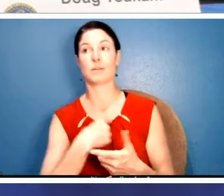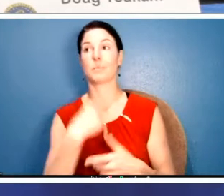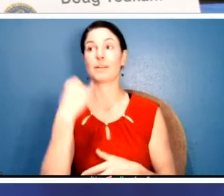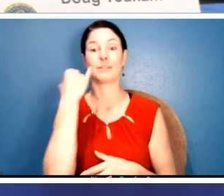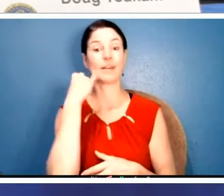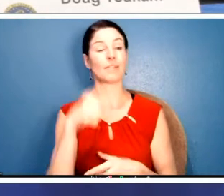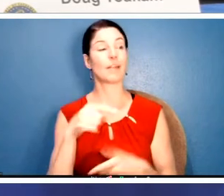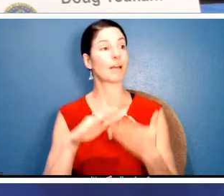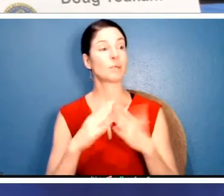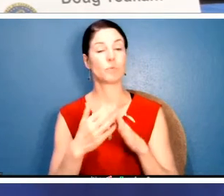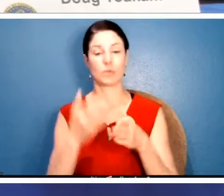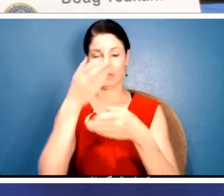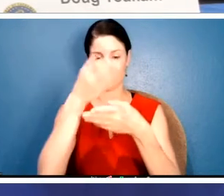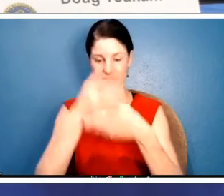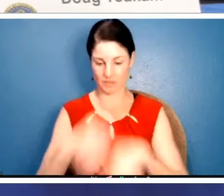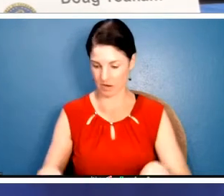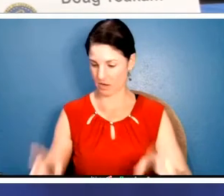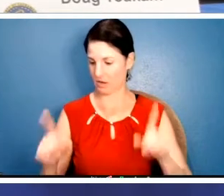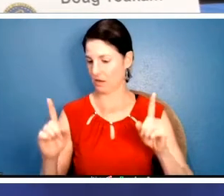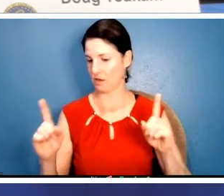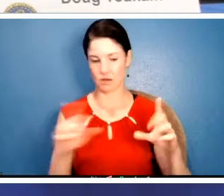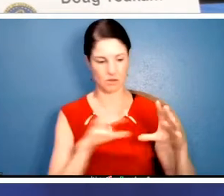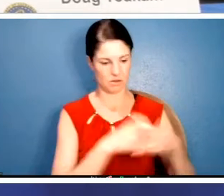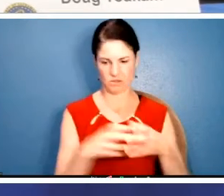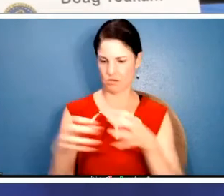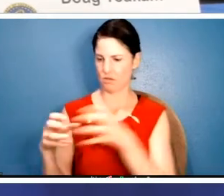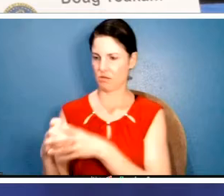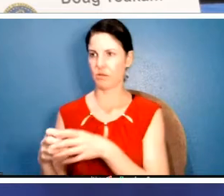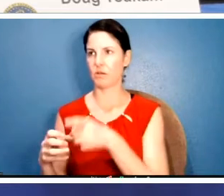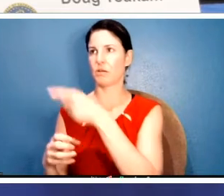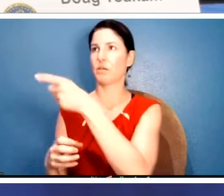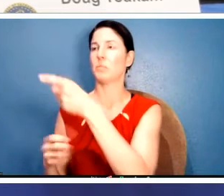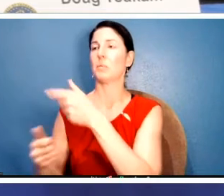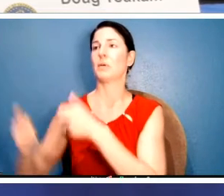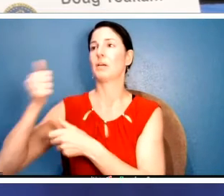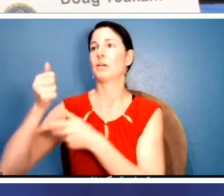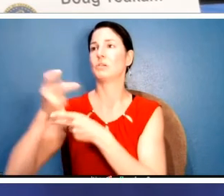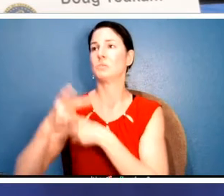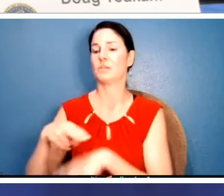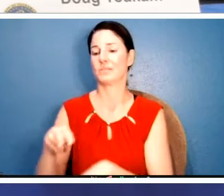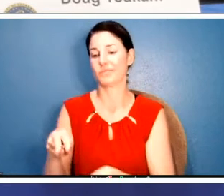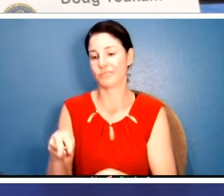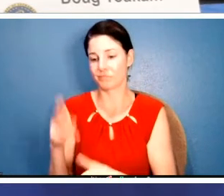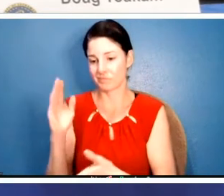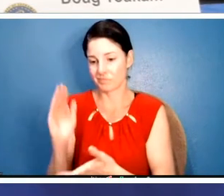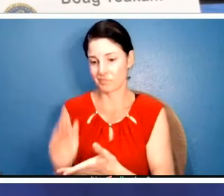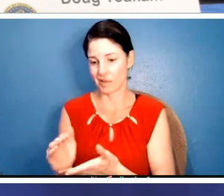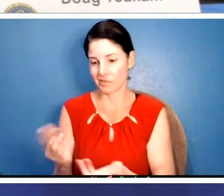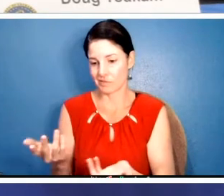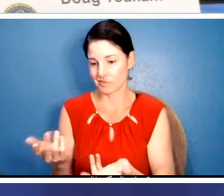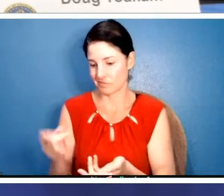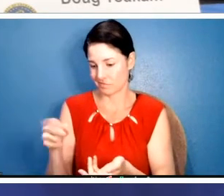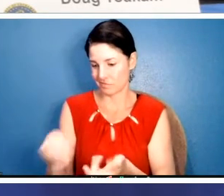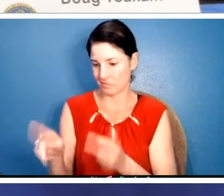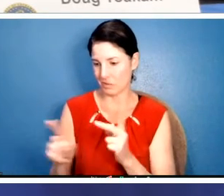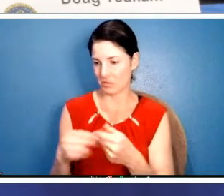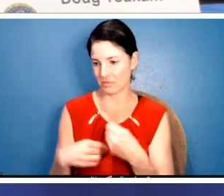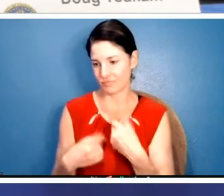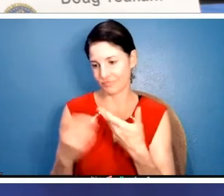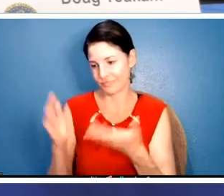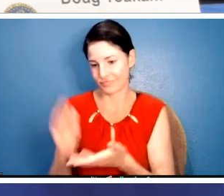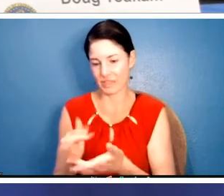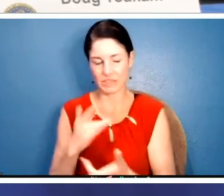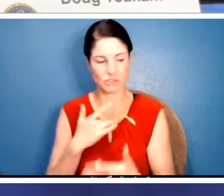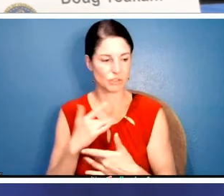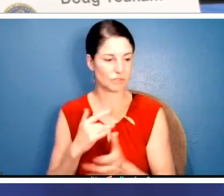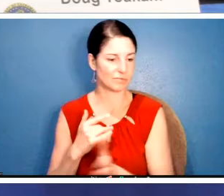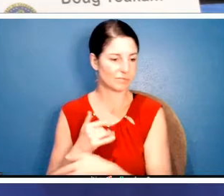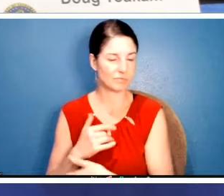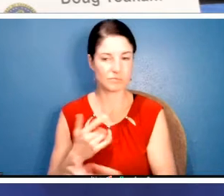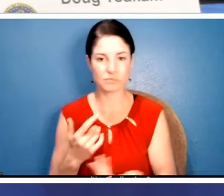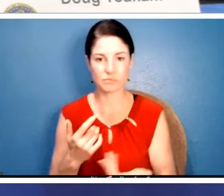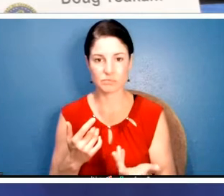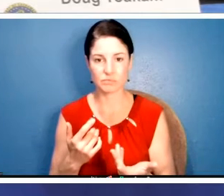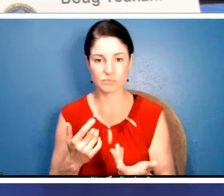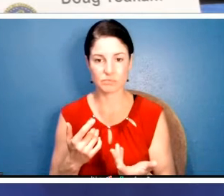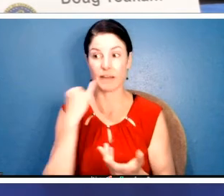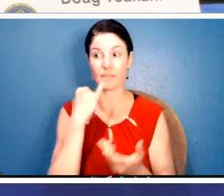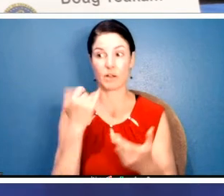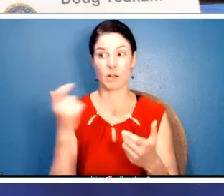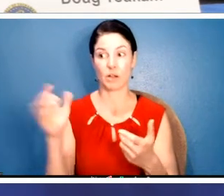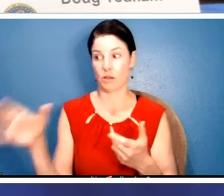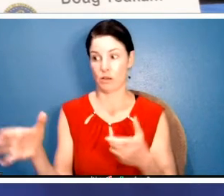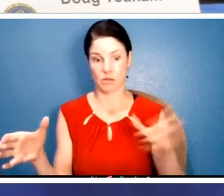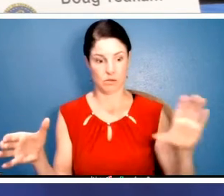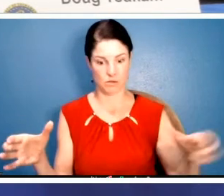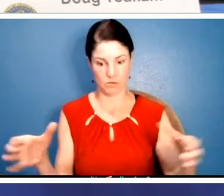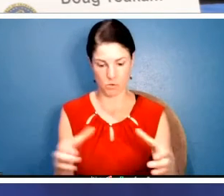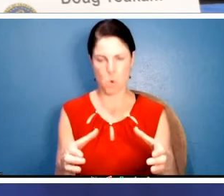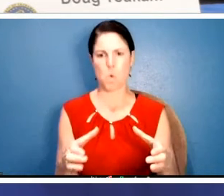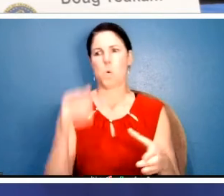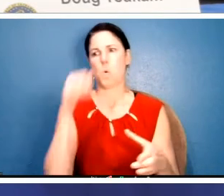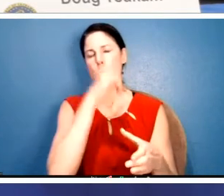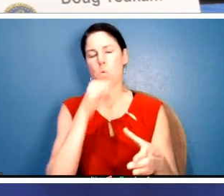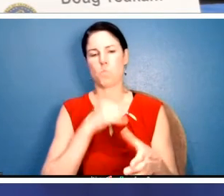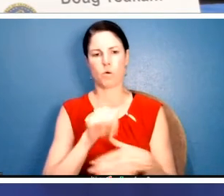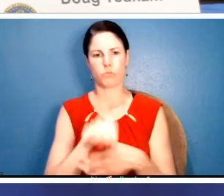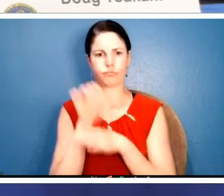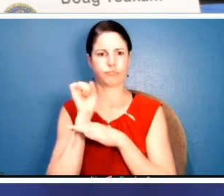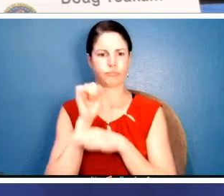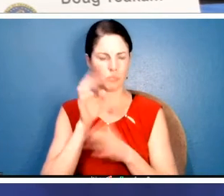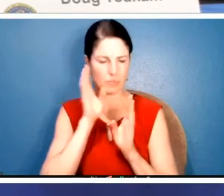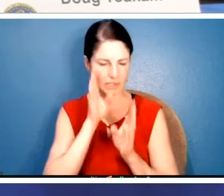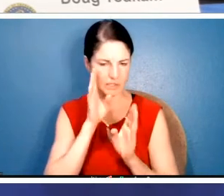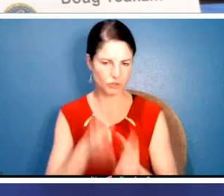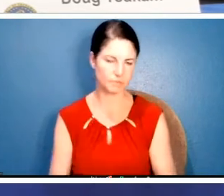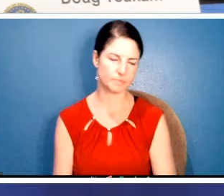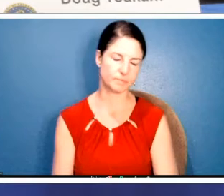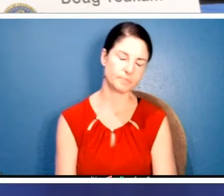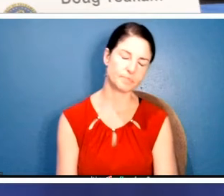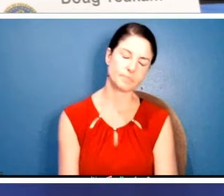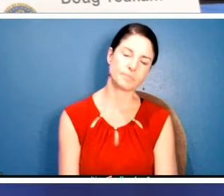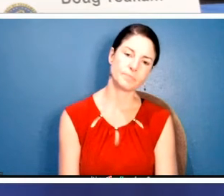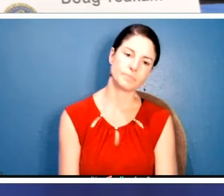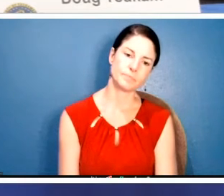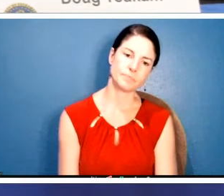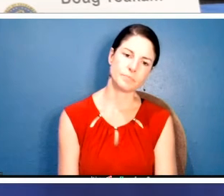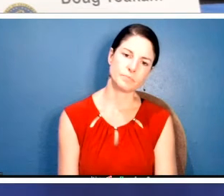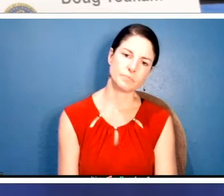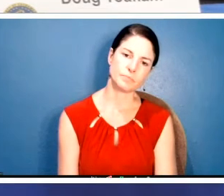That that elected official may have less of a concern about hearing about that issue than they would, if the entire Community was in their district that's why community of it communities of interest are important and that's why keeping them together may be important.